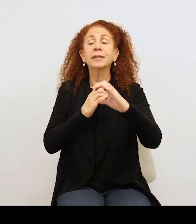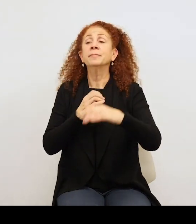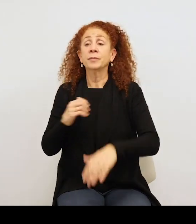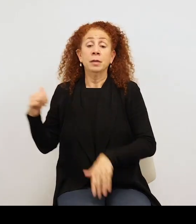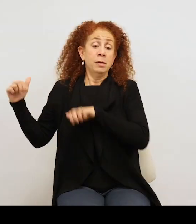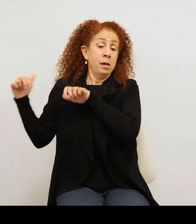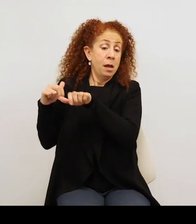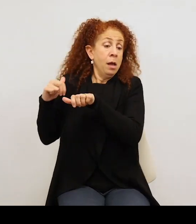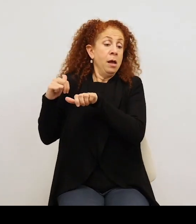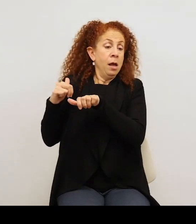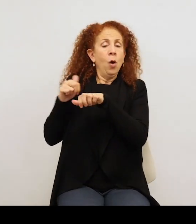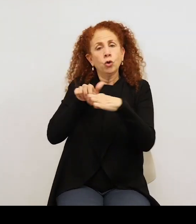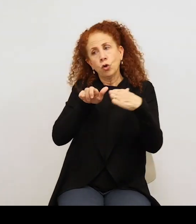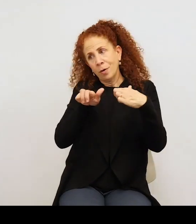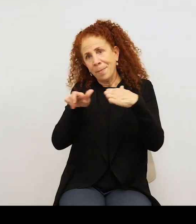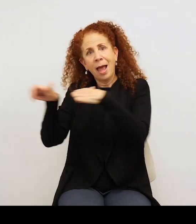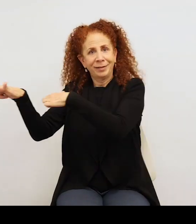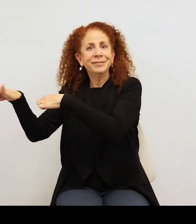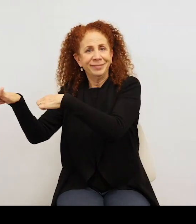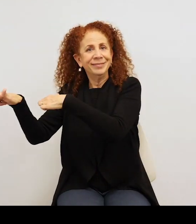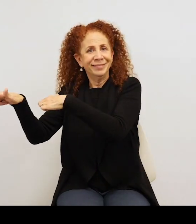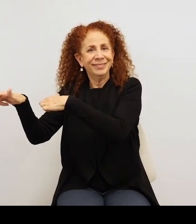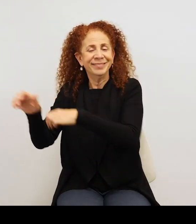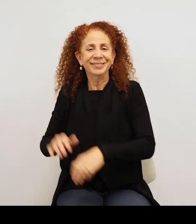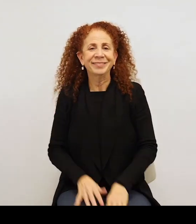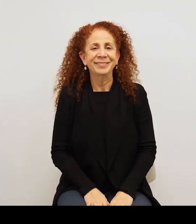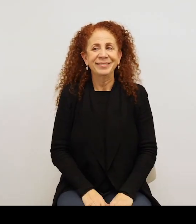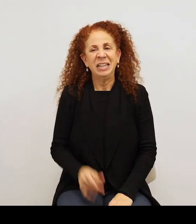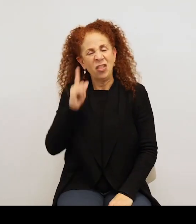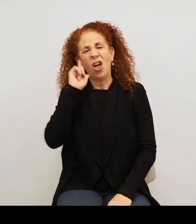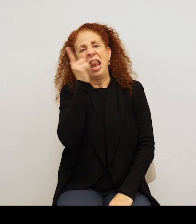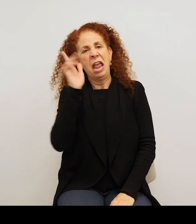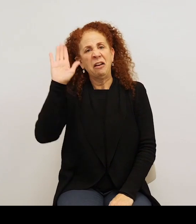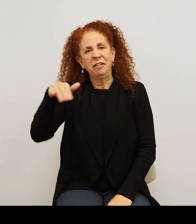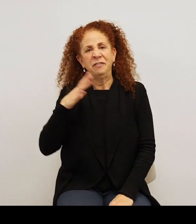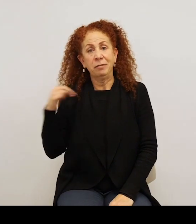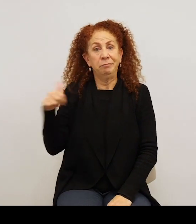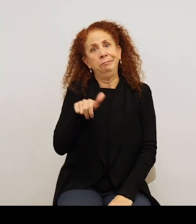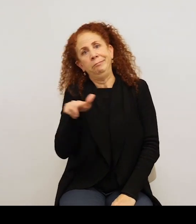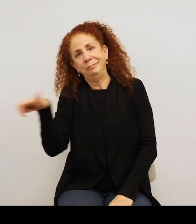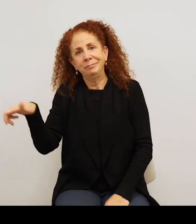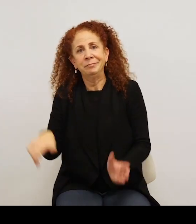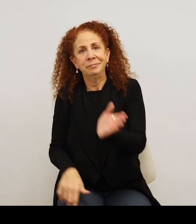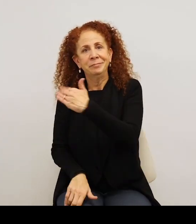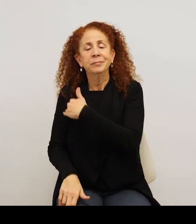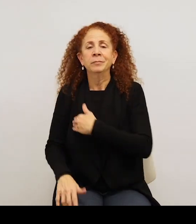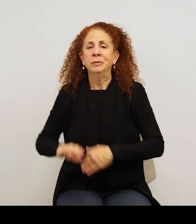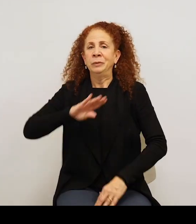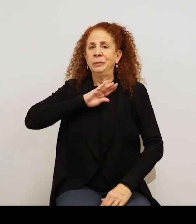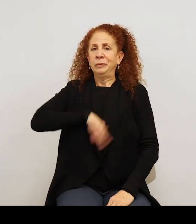He went back to the hedge he had come from and probably thought, you know, I'll try again later on. And that's actually the biggest sort